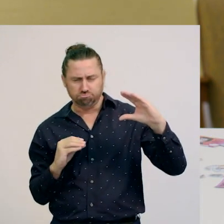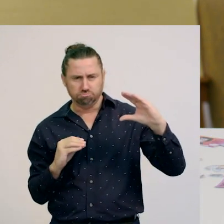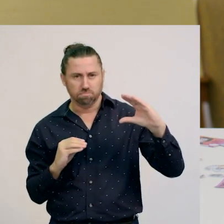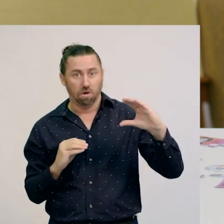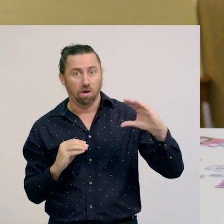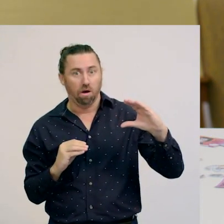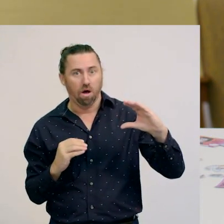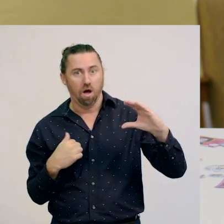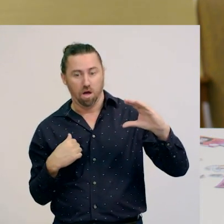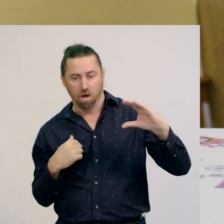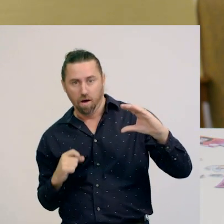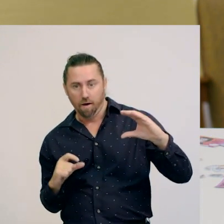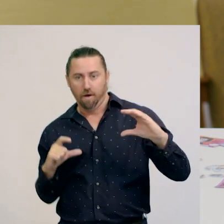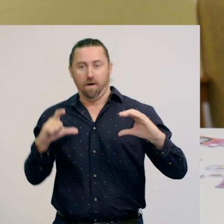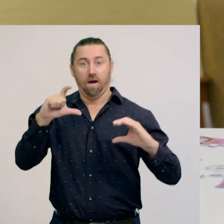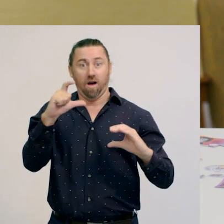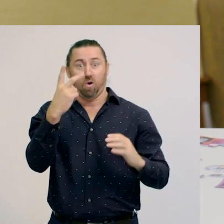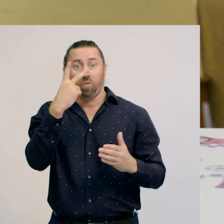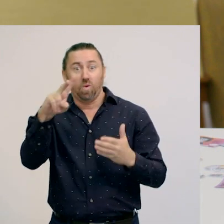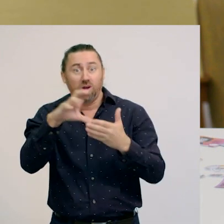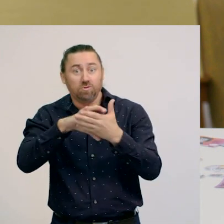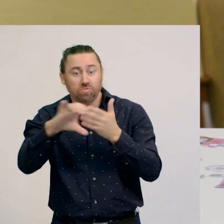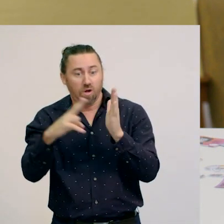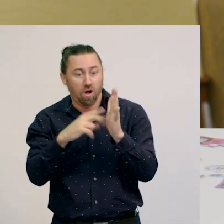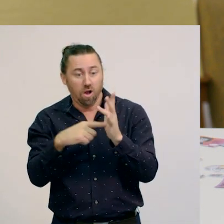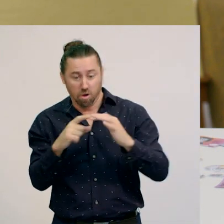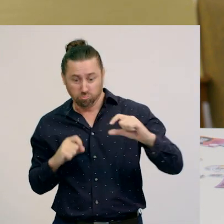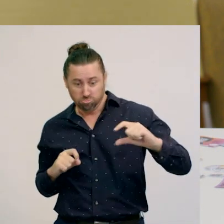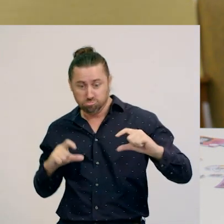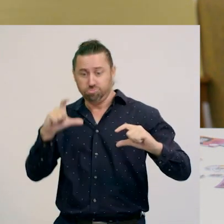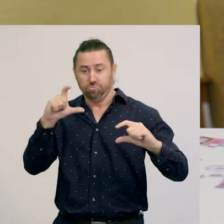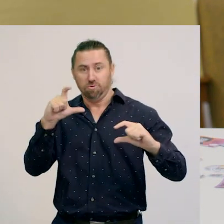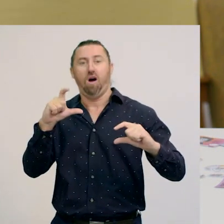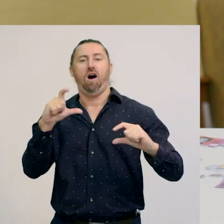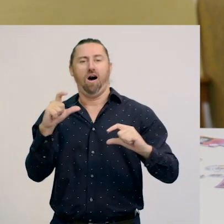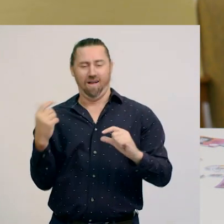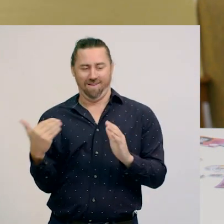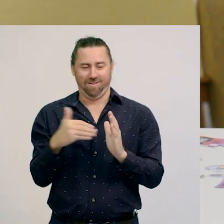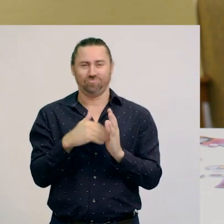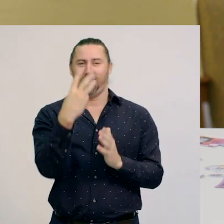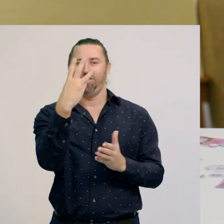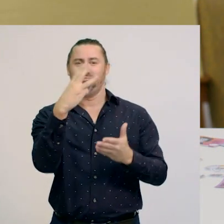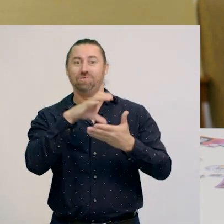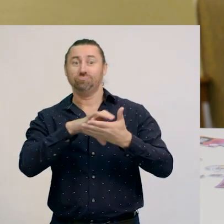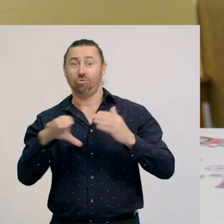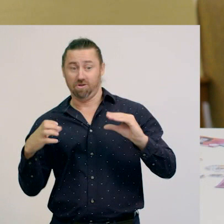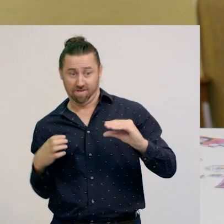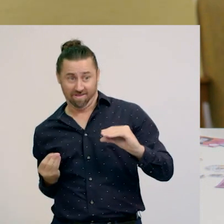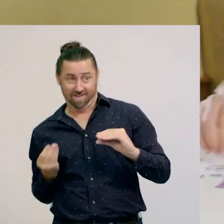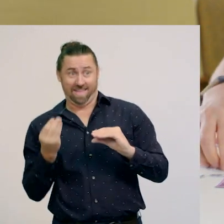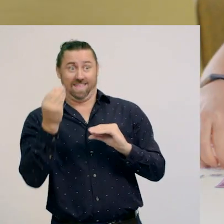But I can use this $20 note. It’s $3 more than the cap, so I will get?